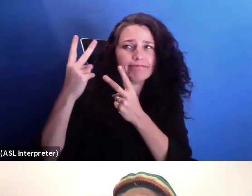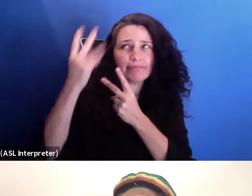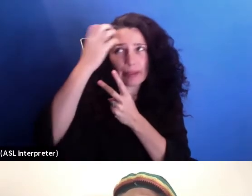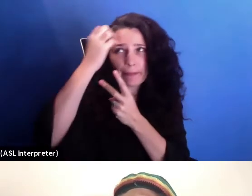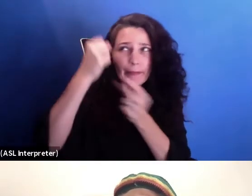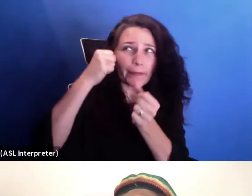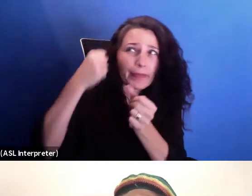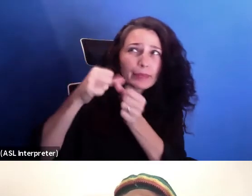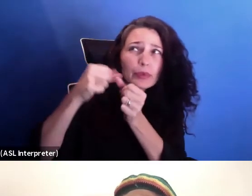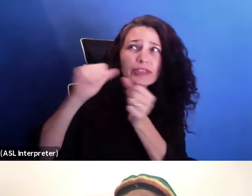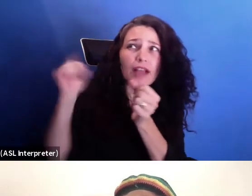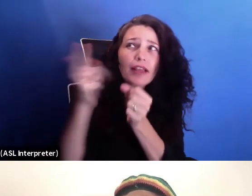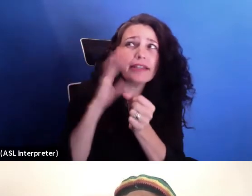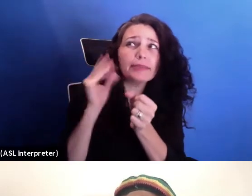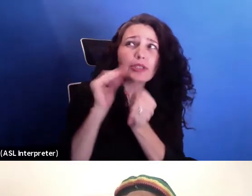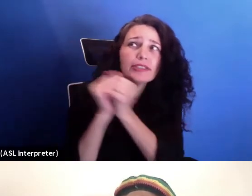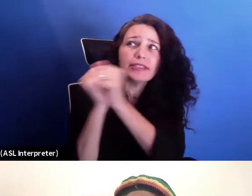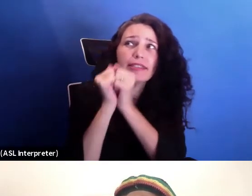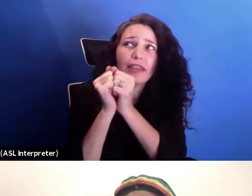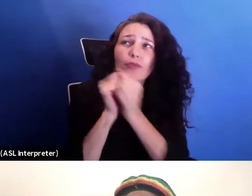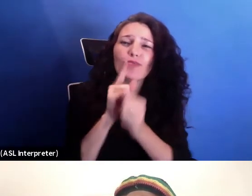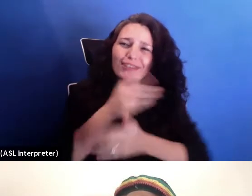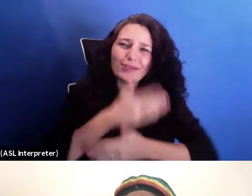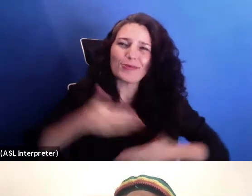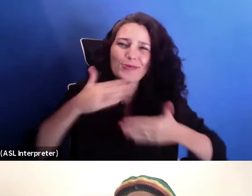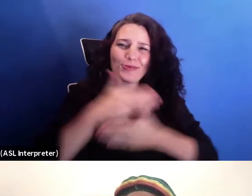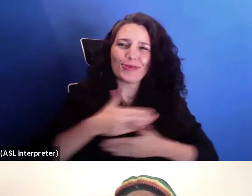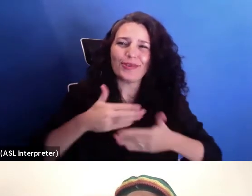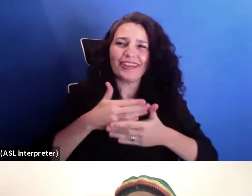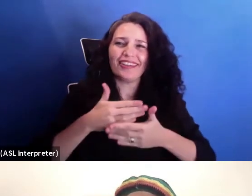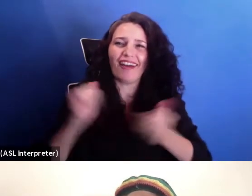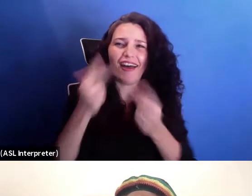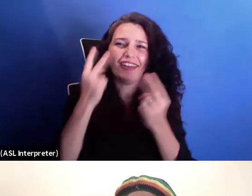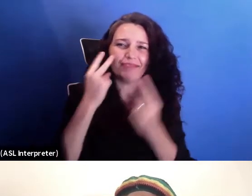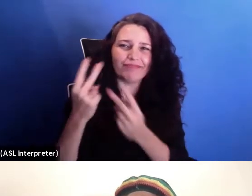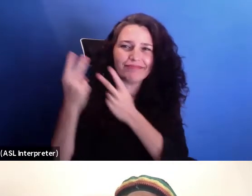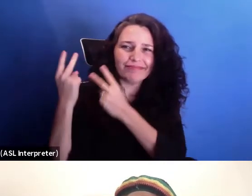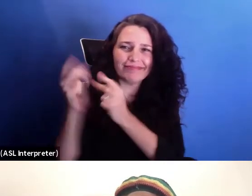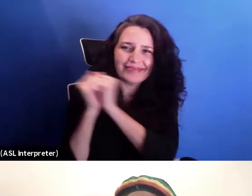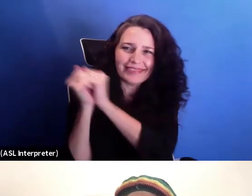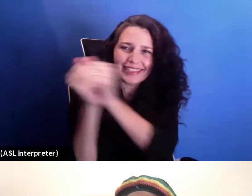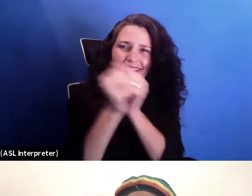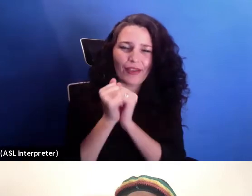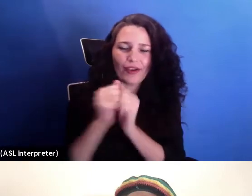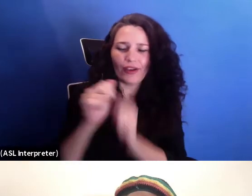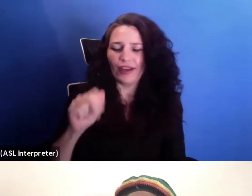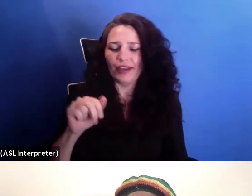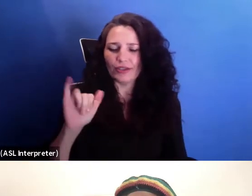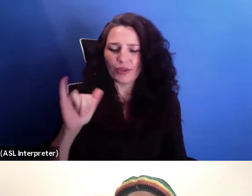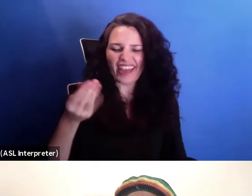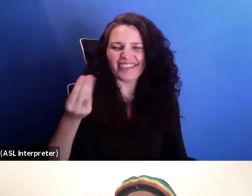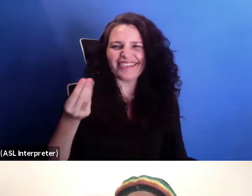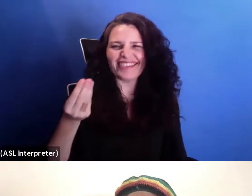and enjoying them with each other. For me, like the texture of the film that has like Jim cracking up